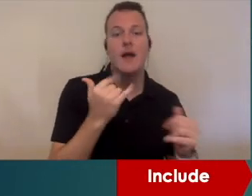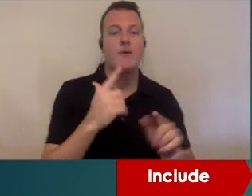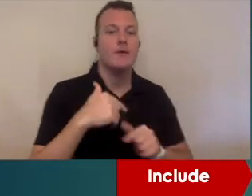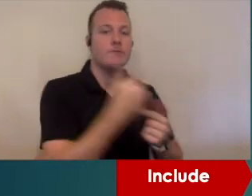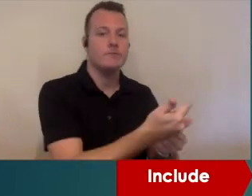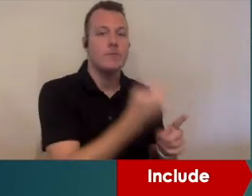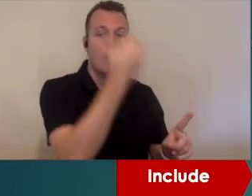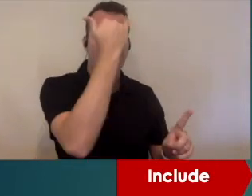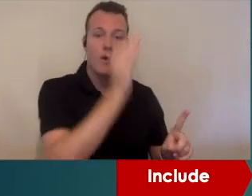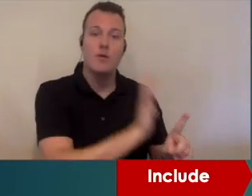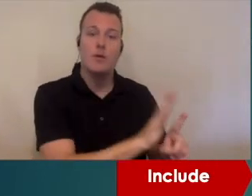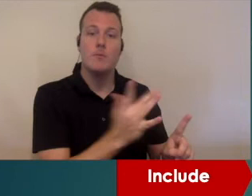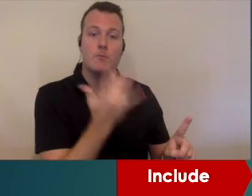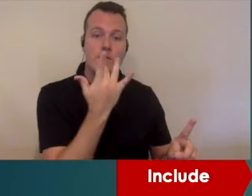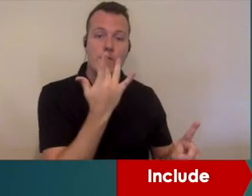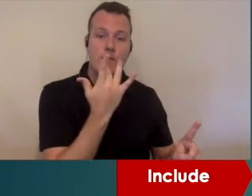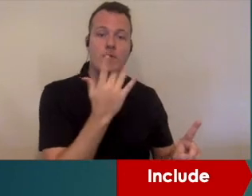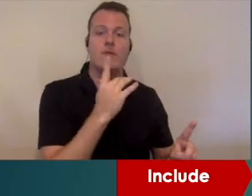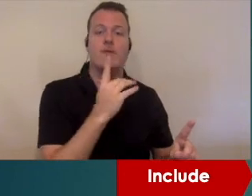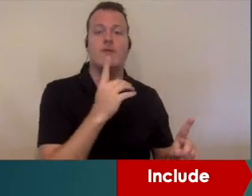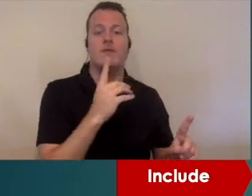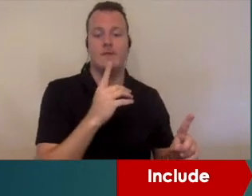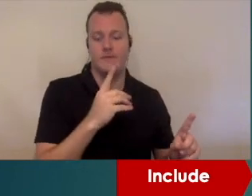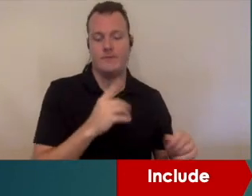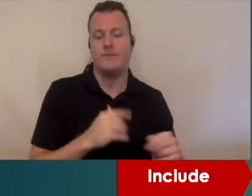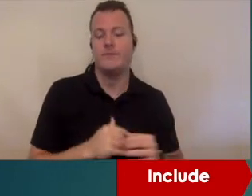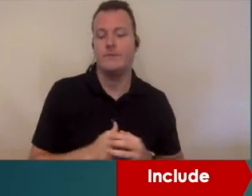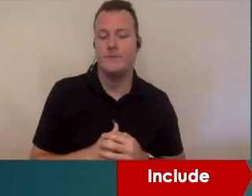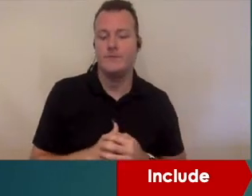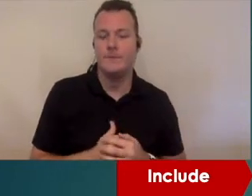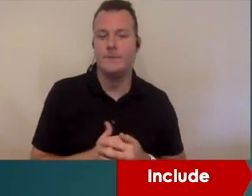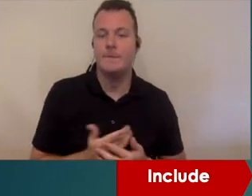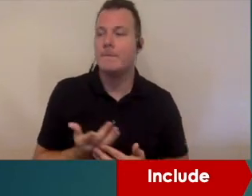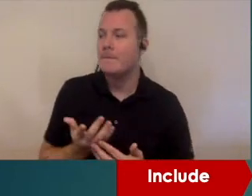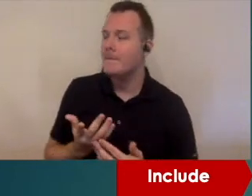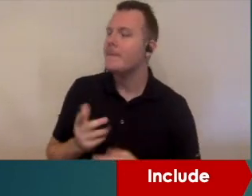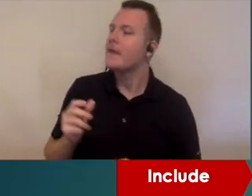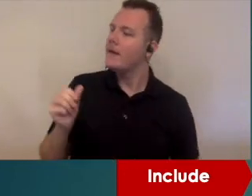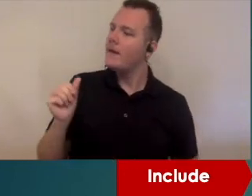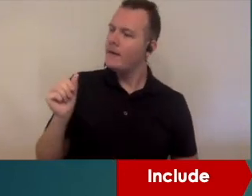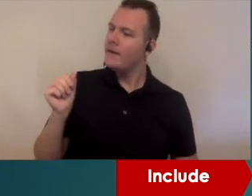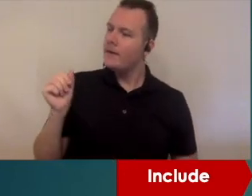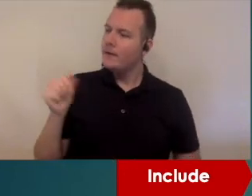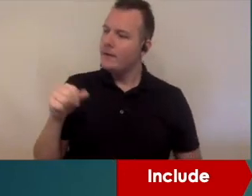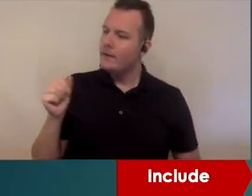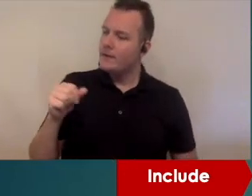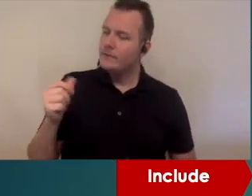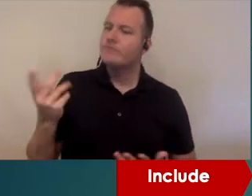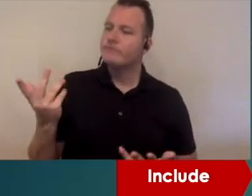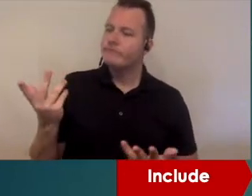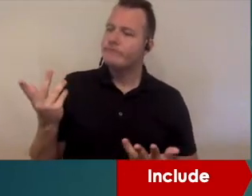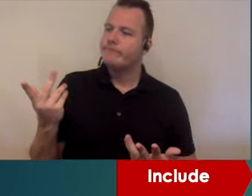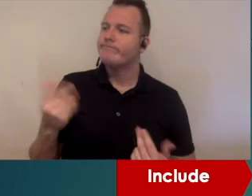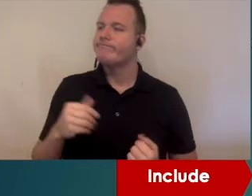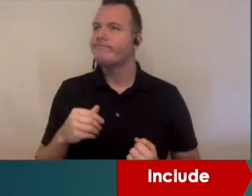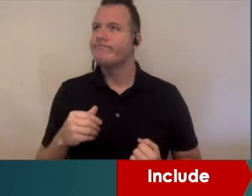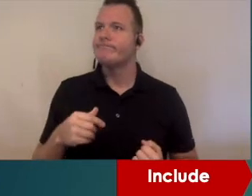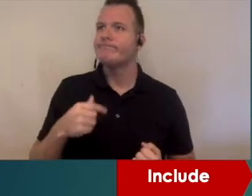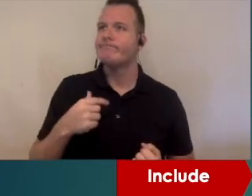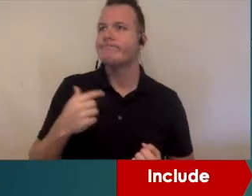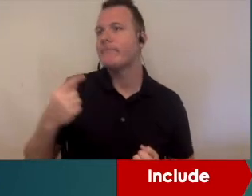looks for why she prefers that version. Yeah, so this, I think the take-home